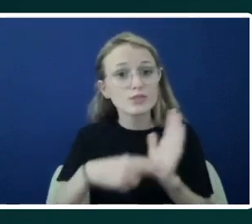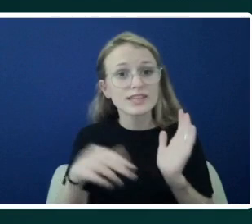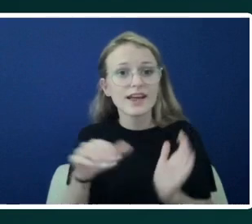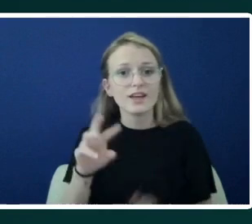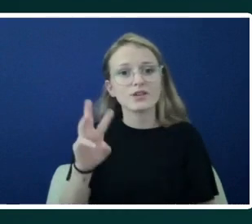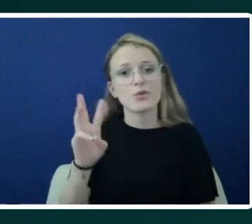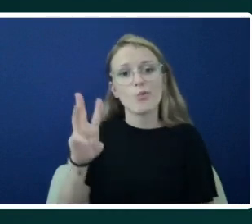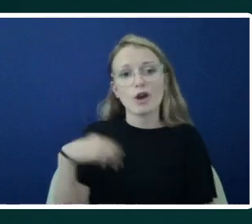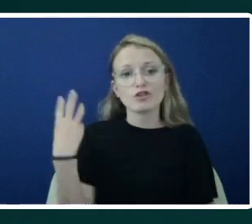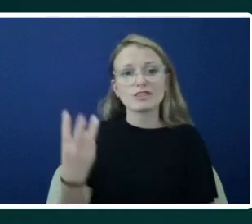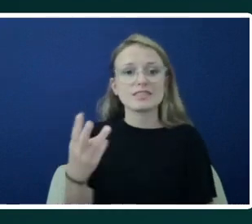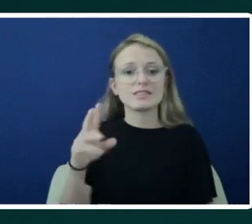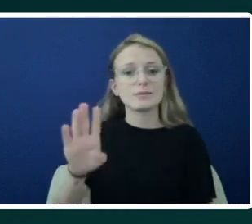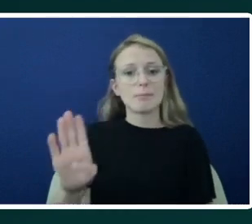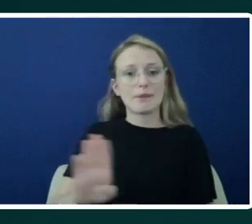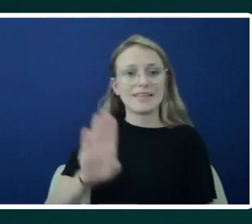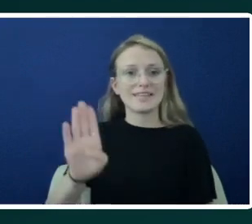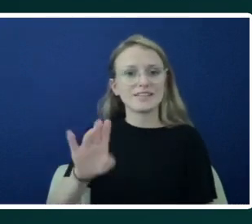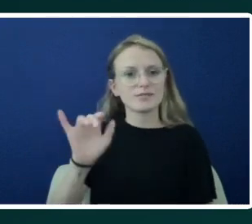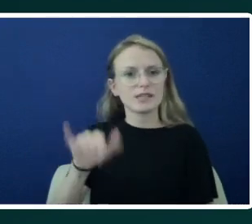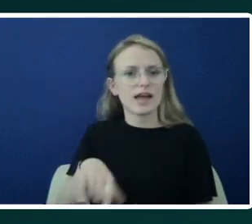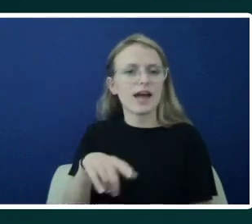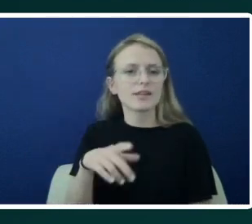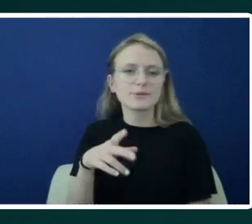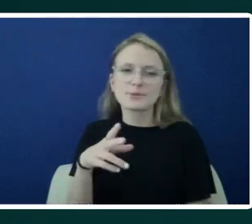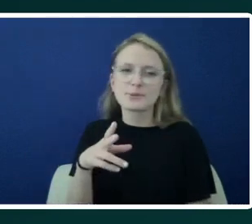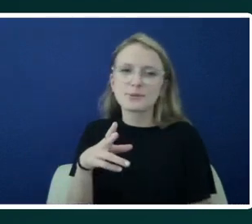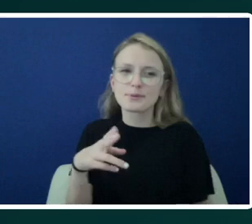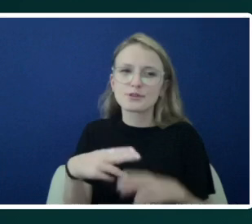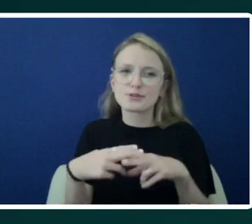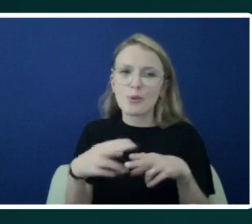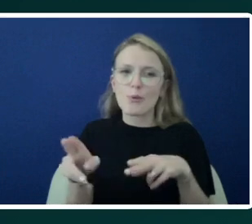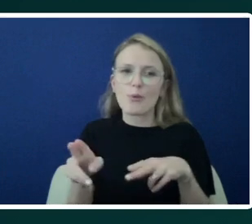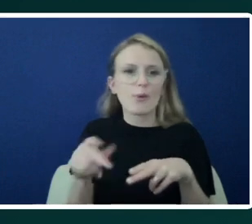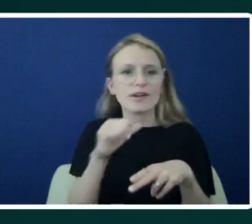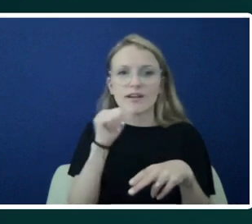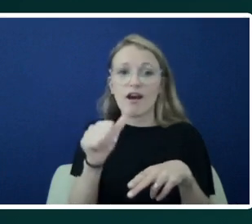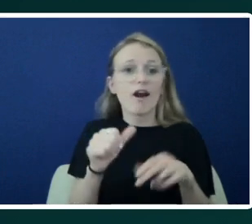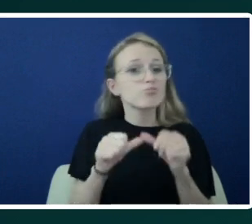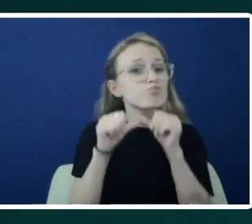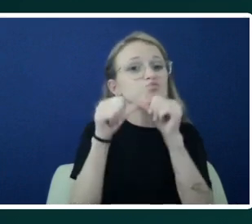which was relatively short lived but widely read at the time, at the turn of the century,